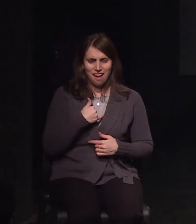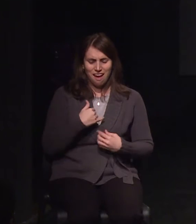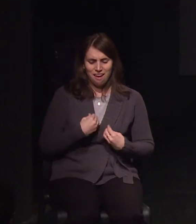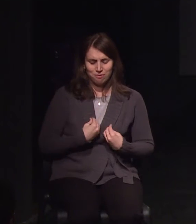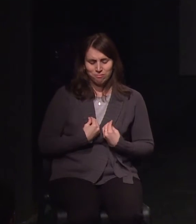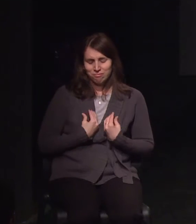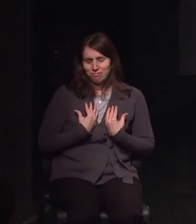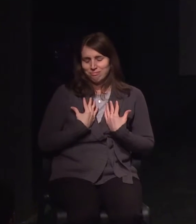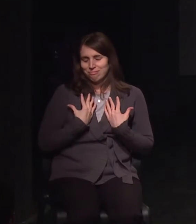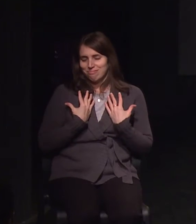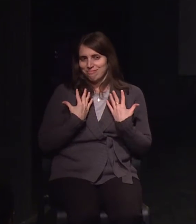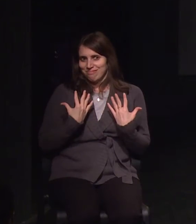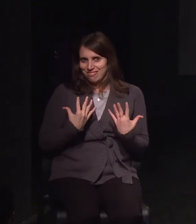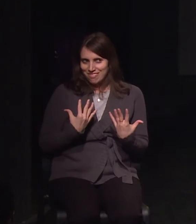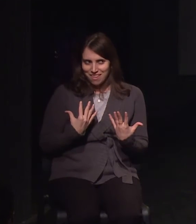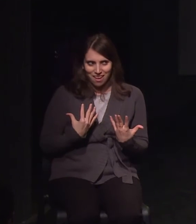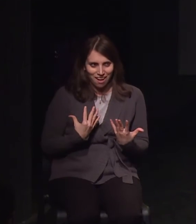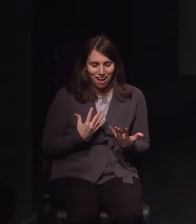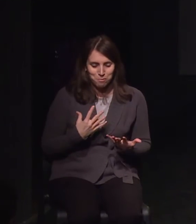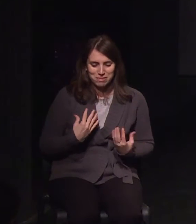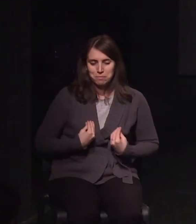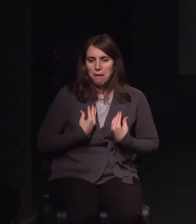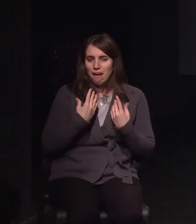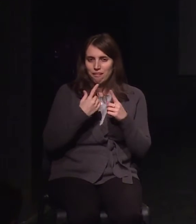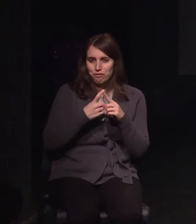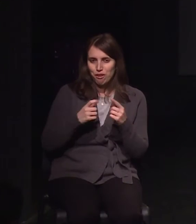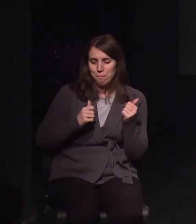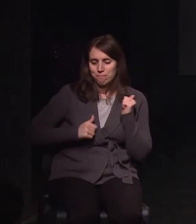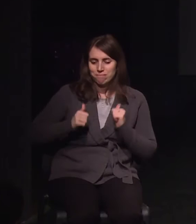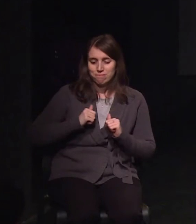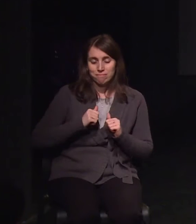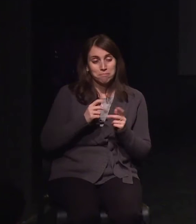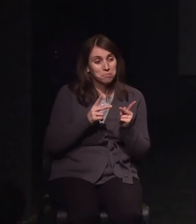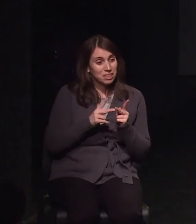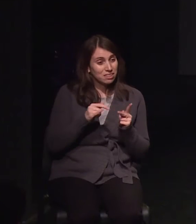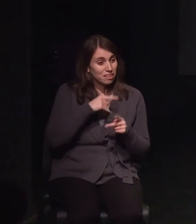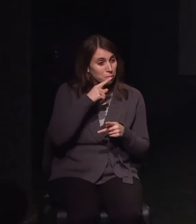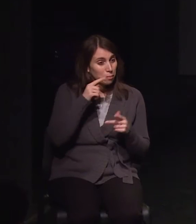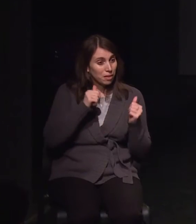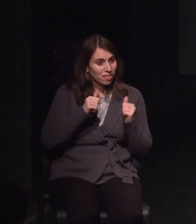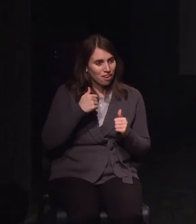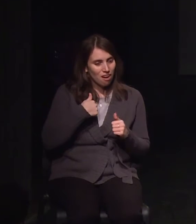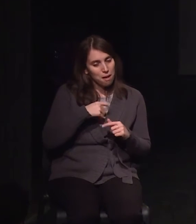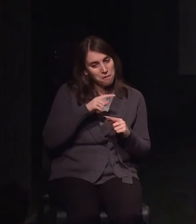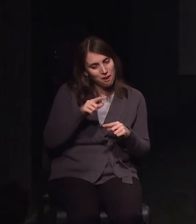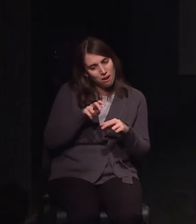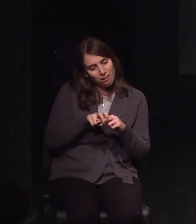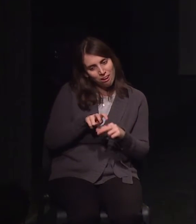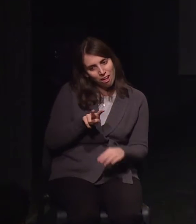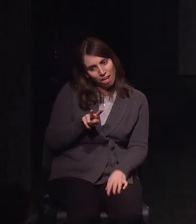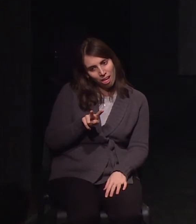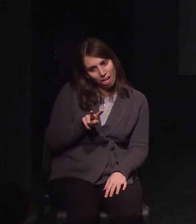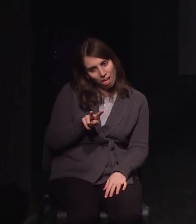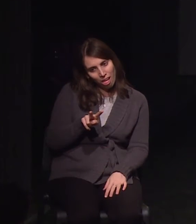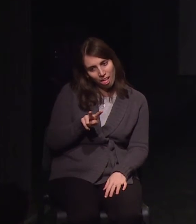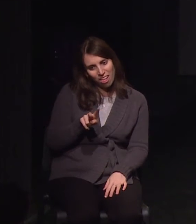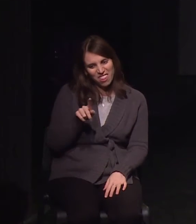A ton of energy from things, places like the Public Theatre are doing, they’re interrogating their own forms.